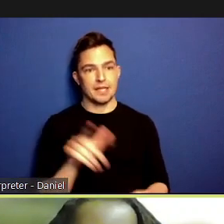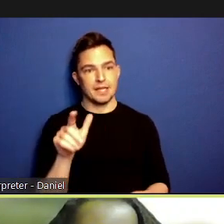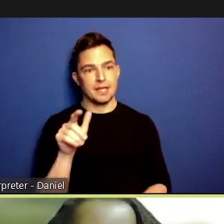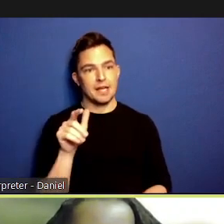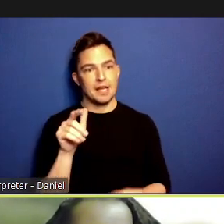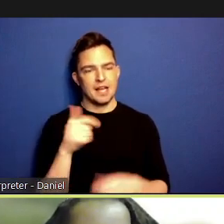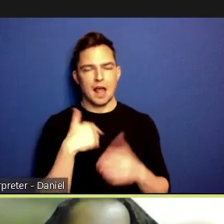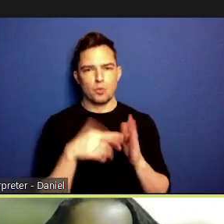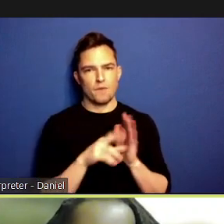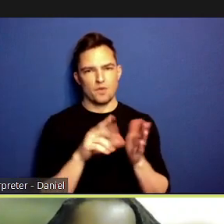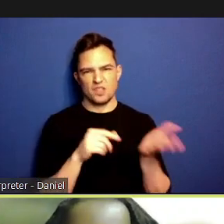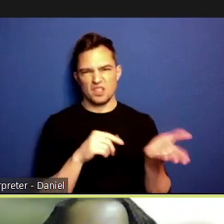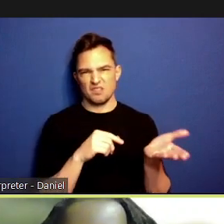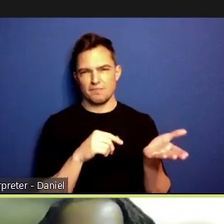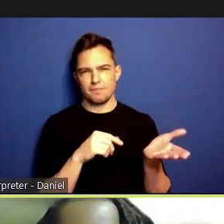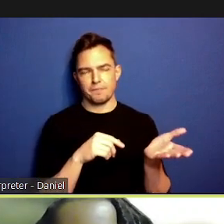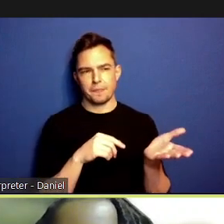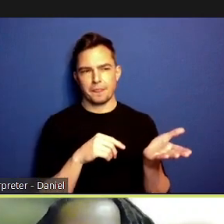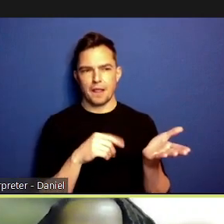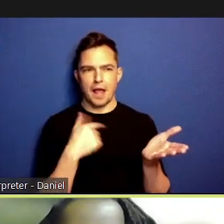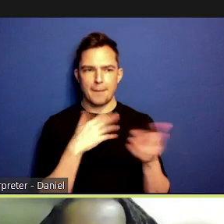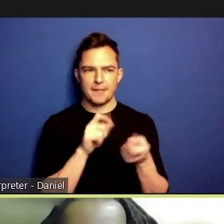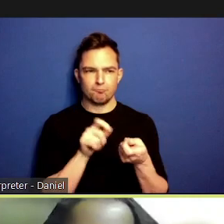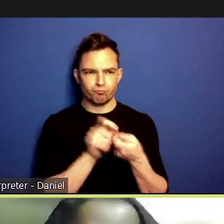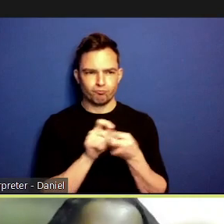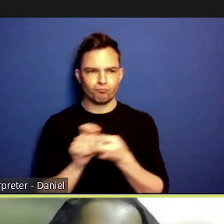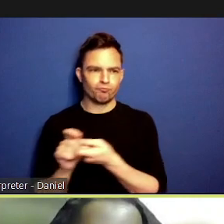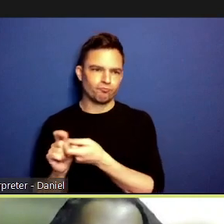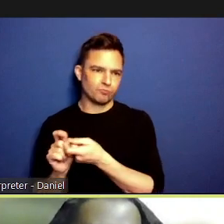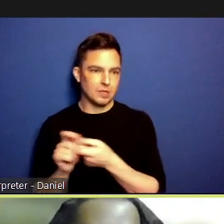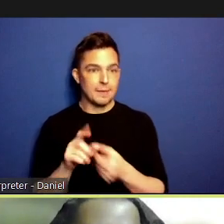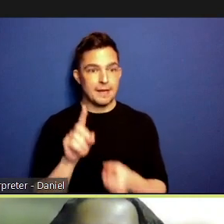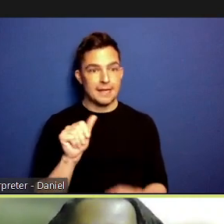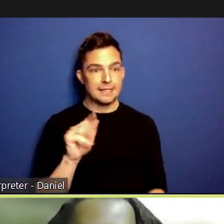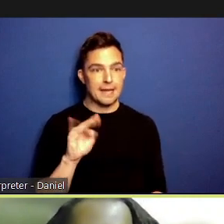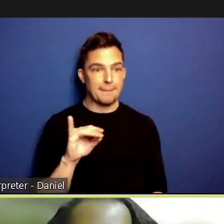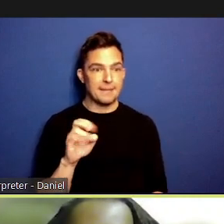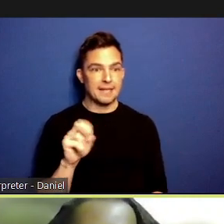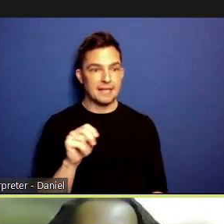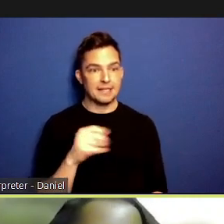a little, I'll kind of be concise, but Damien liked to play basketball, but he was kicked